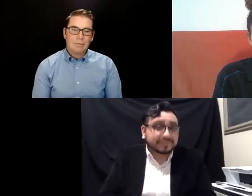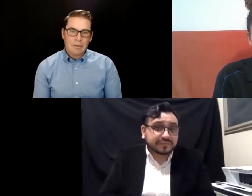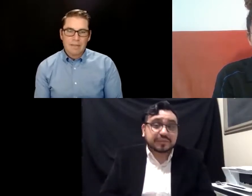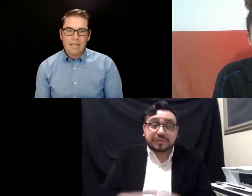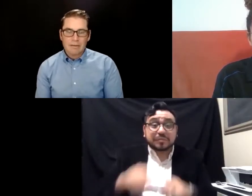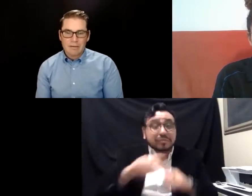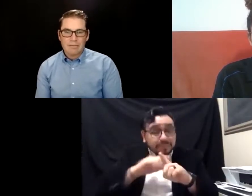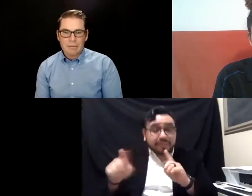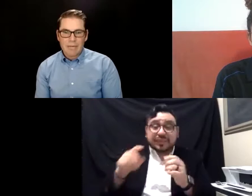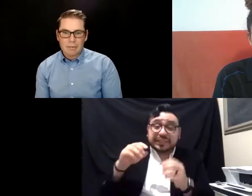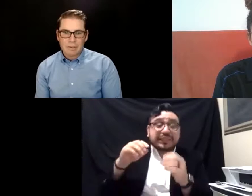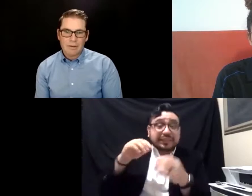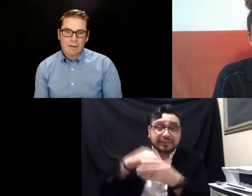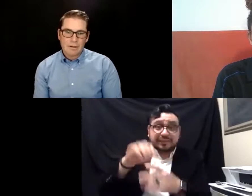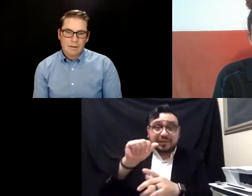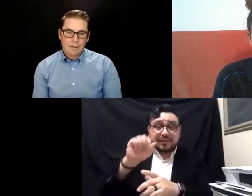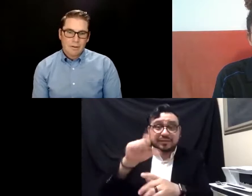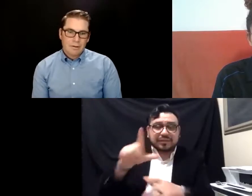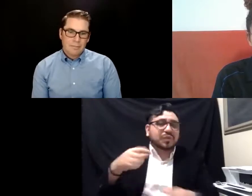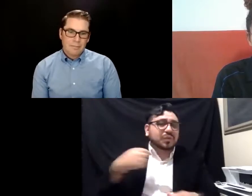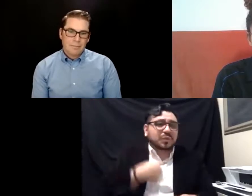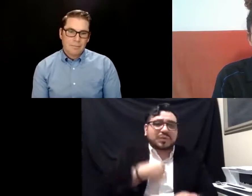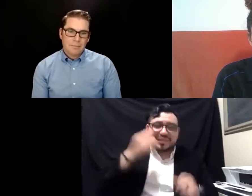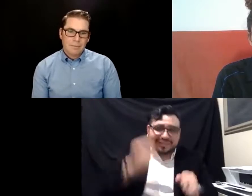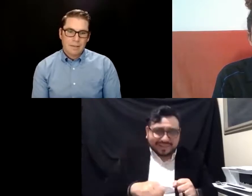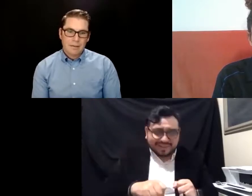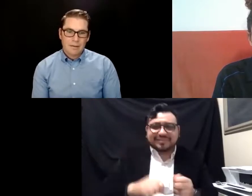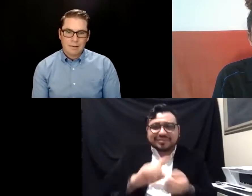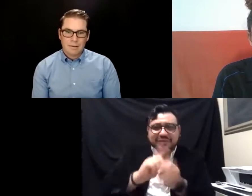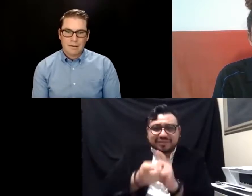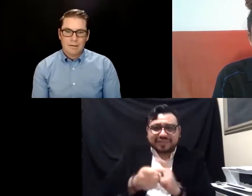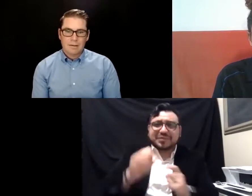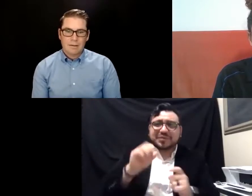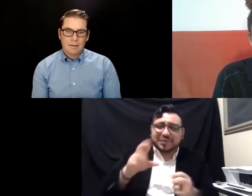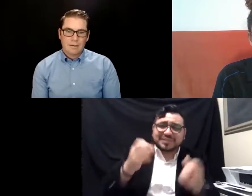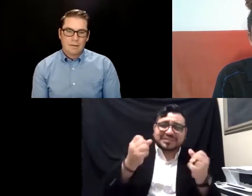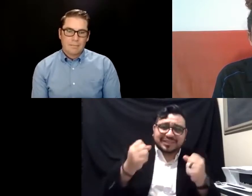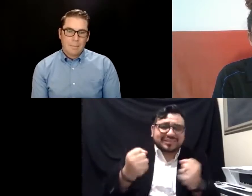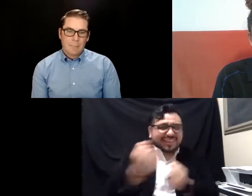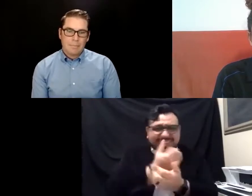we think of it, or view that word.